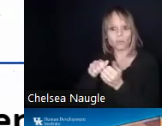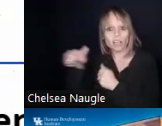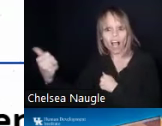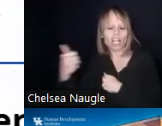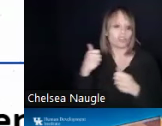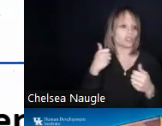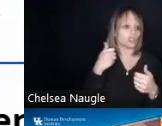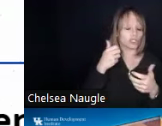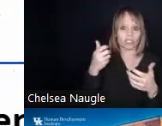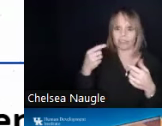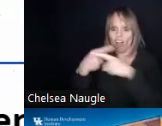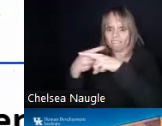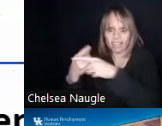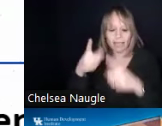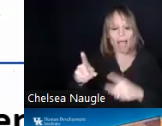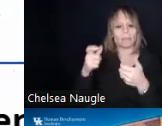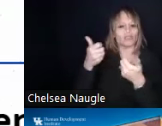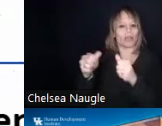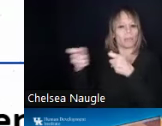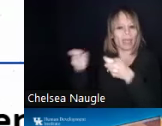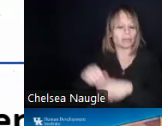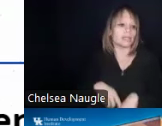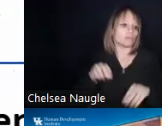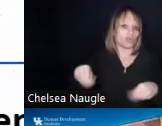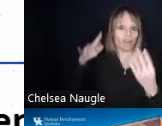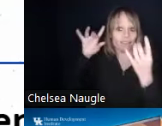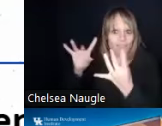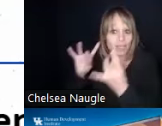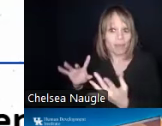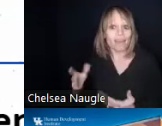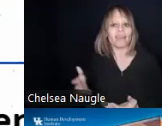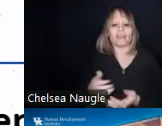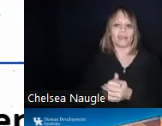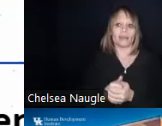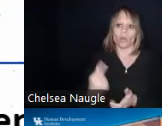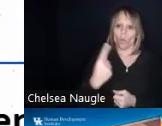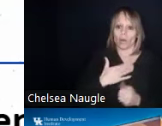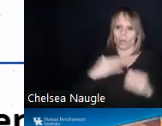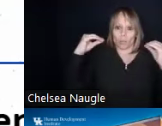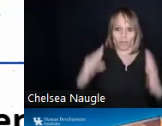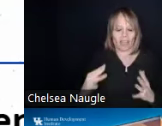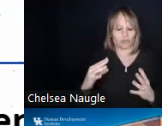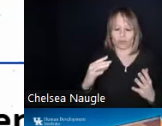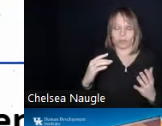conflict with others, uh giving feedback to others. One of my instructors uh really stands out. She asks the kids to